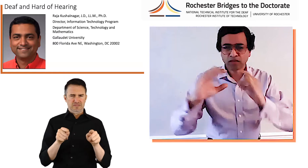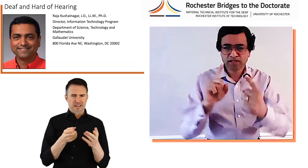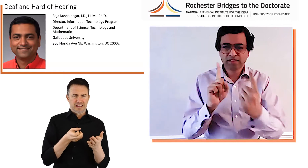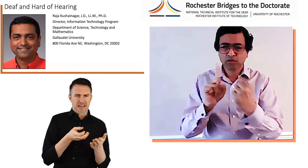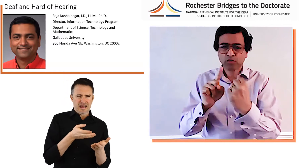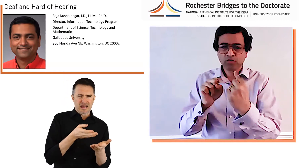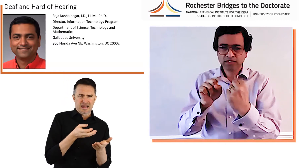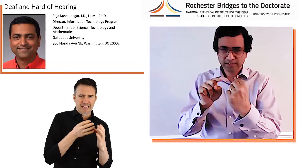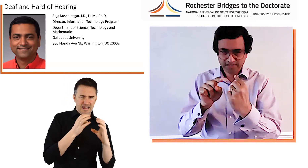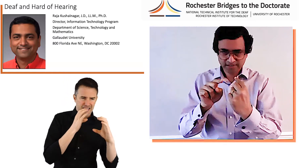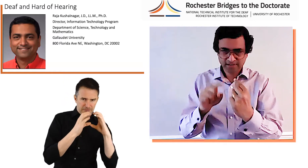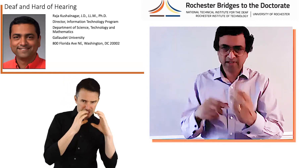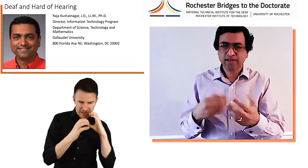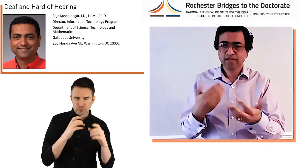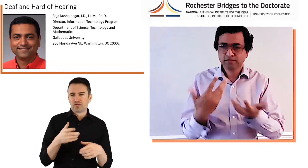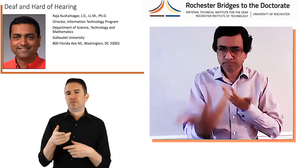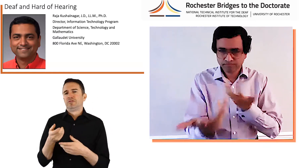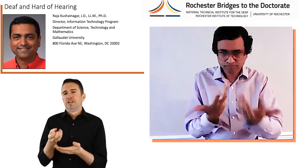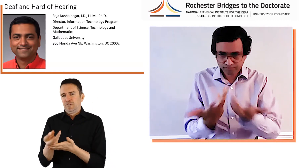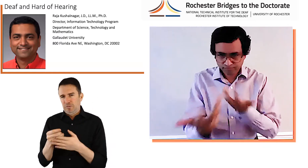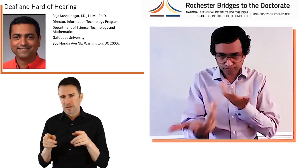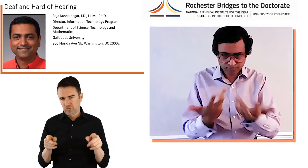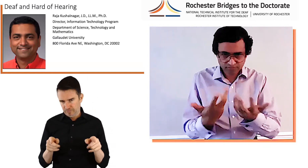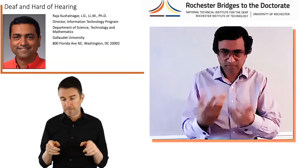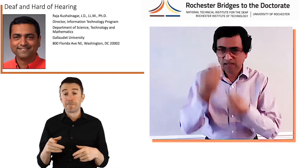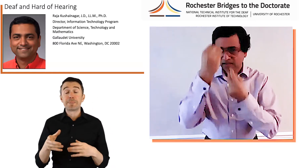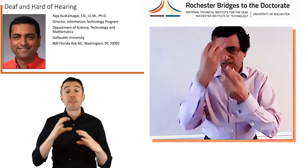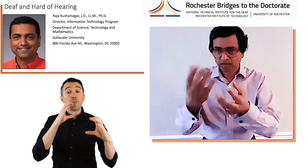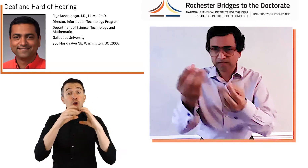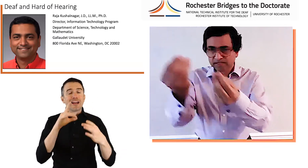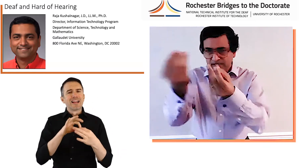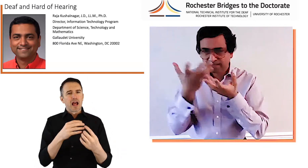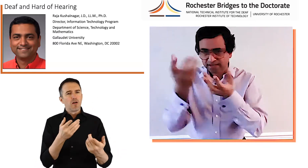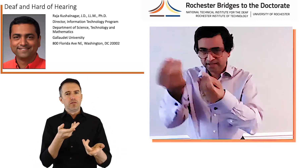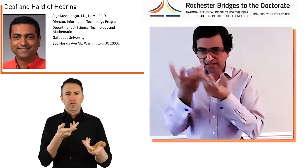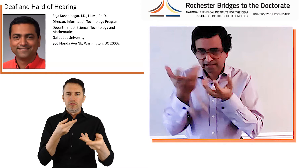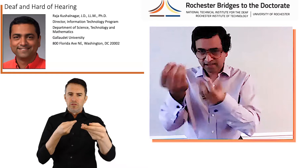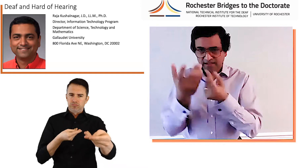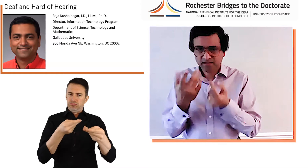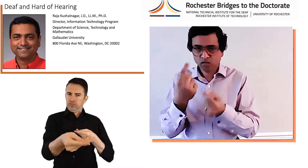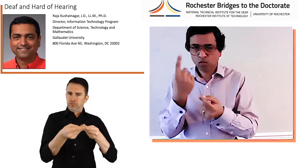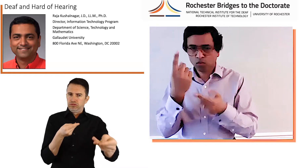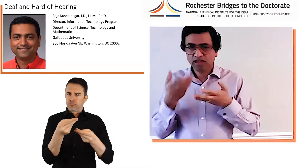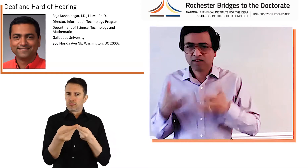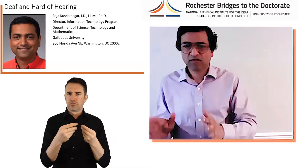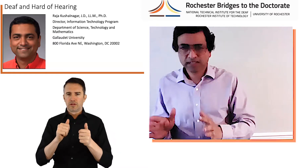And the difference between communication and information. So, communication is two-way